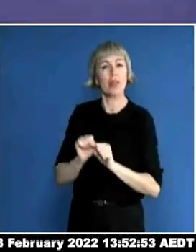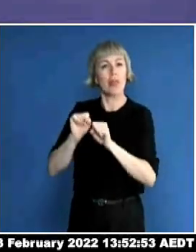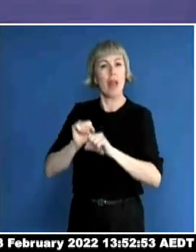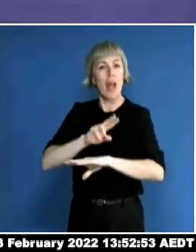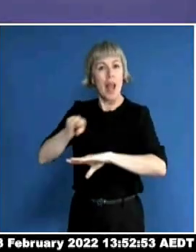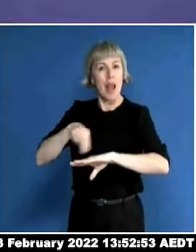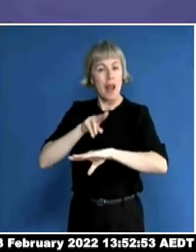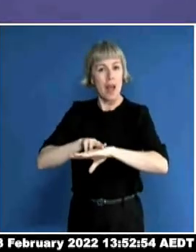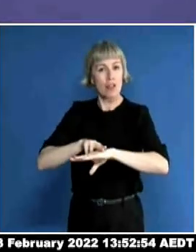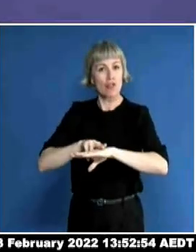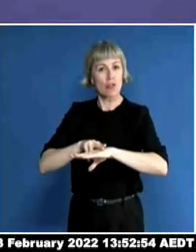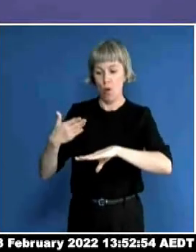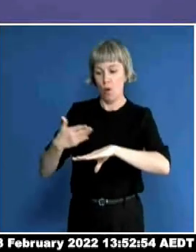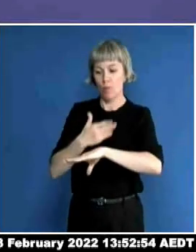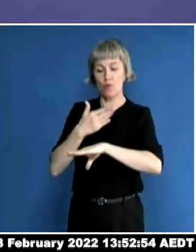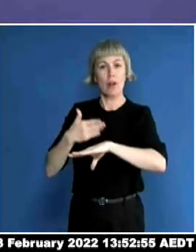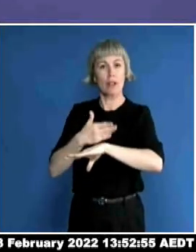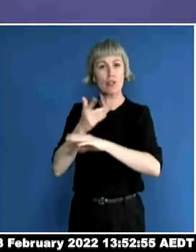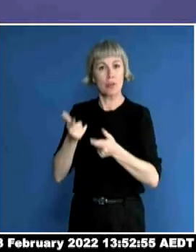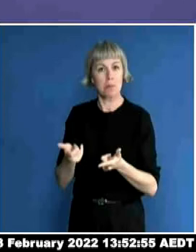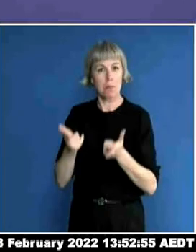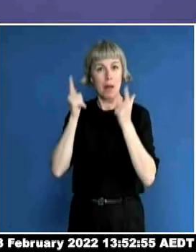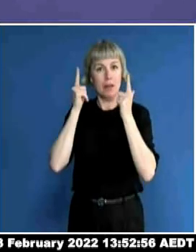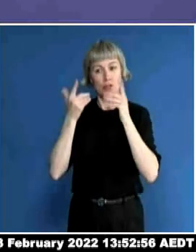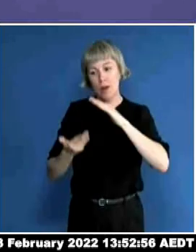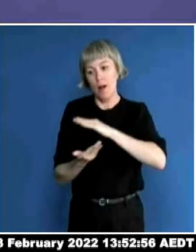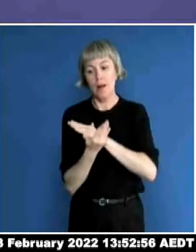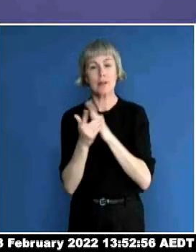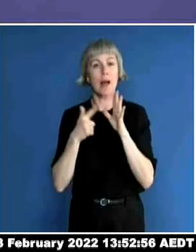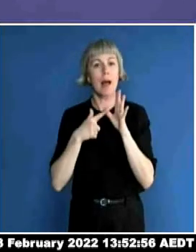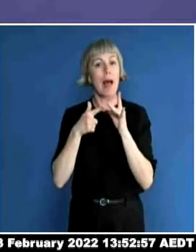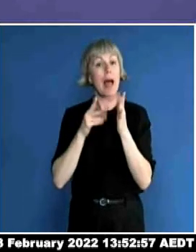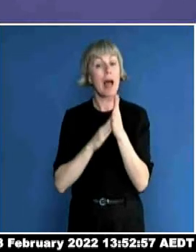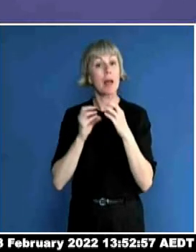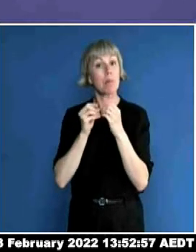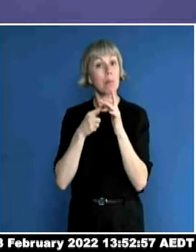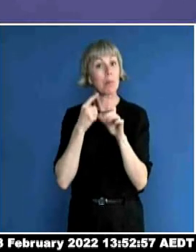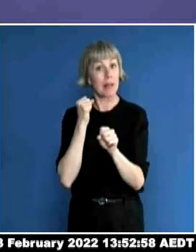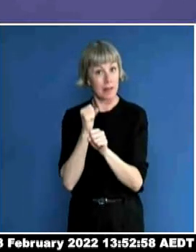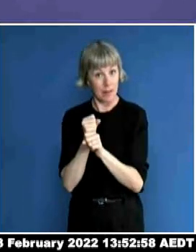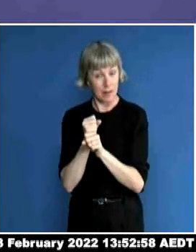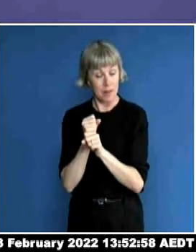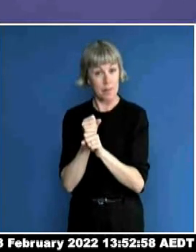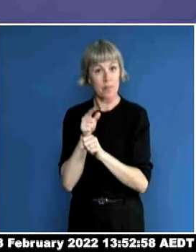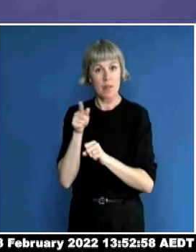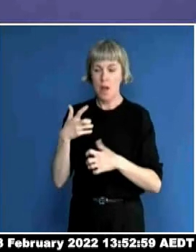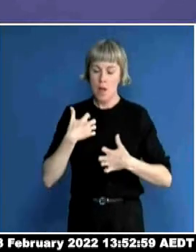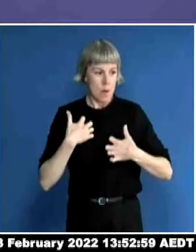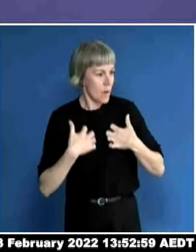And the National Operations Manager was very enthusiastic about the BusyBeans program.